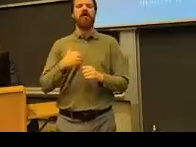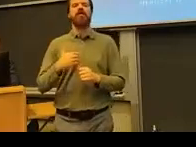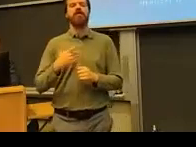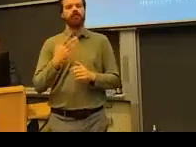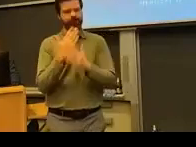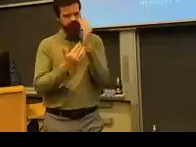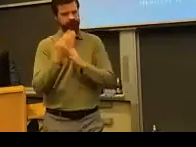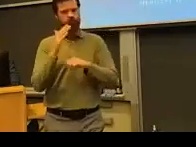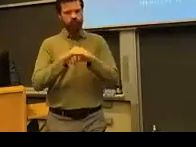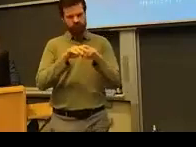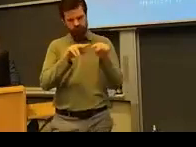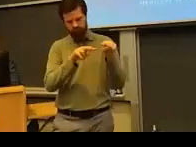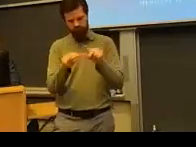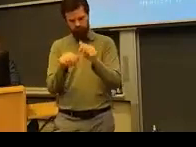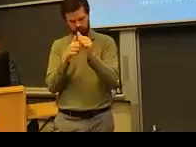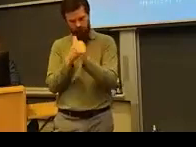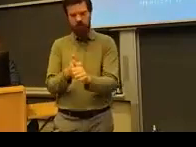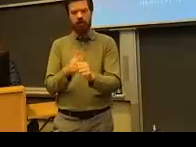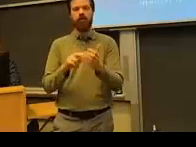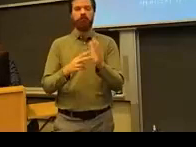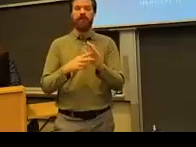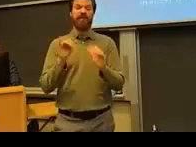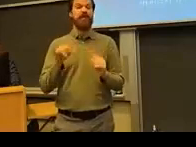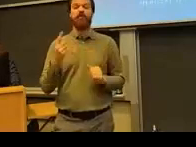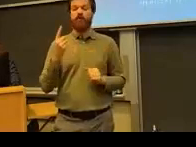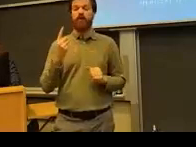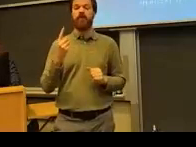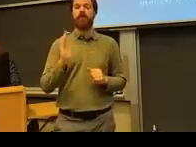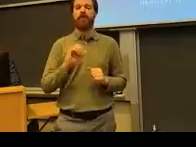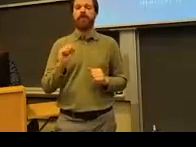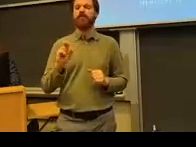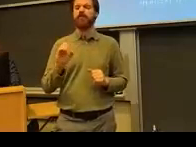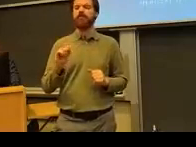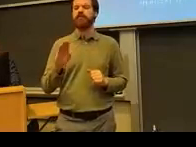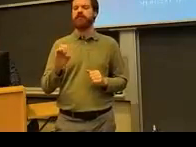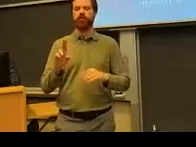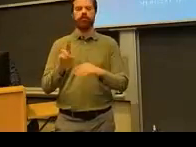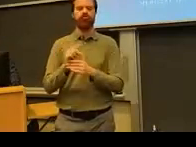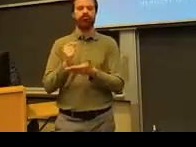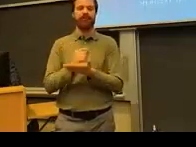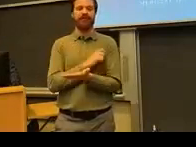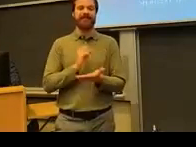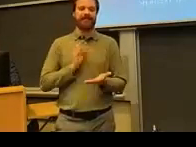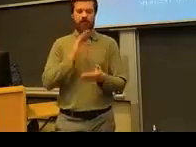population and so these are these are entered by our substance use treatment staff and so these